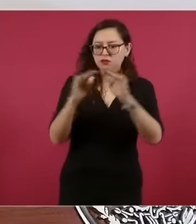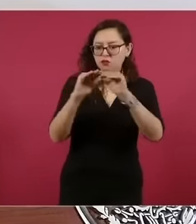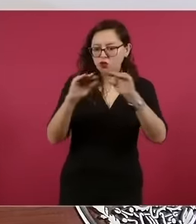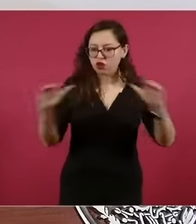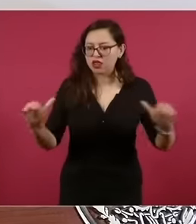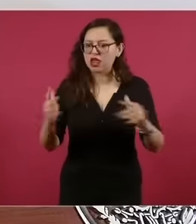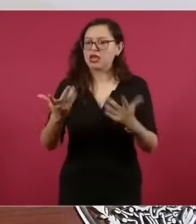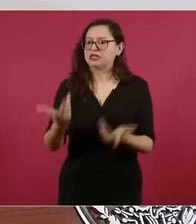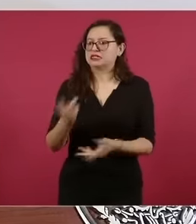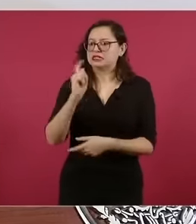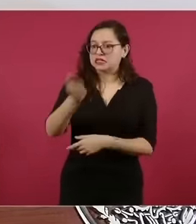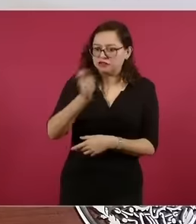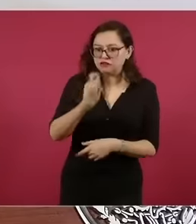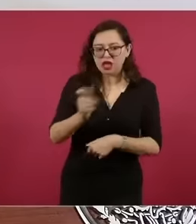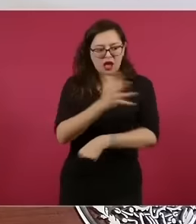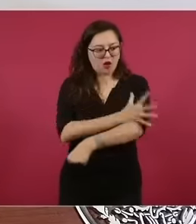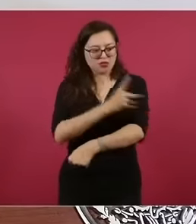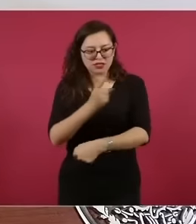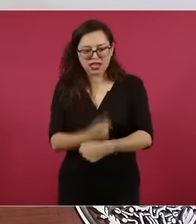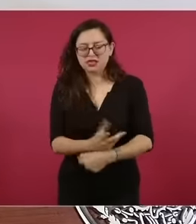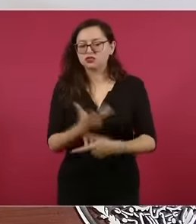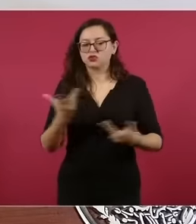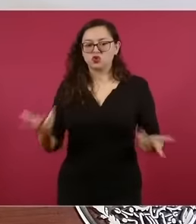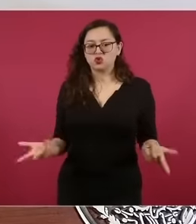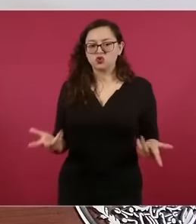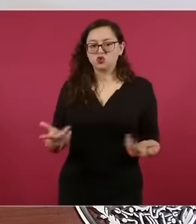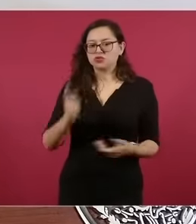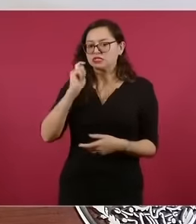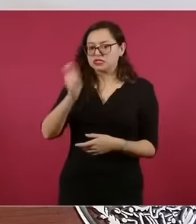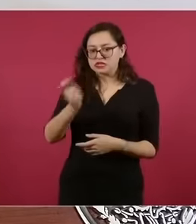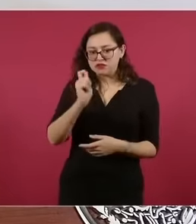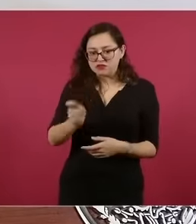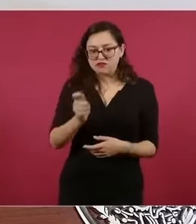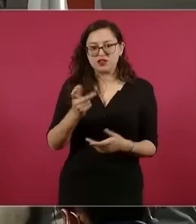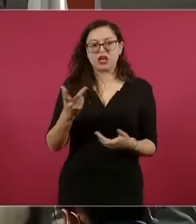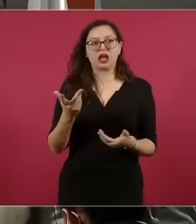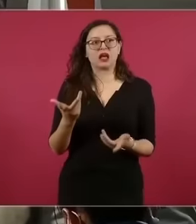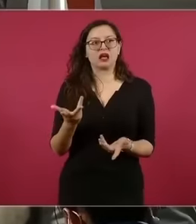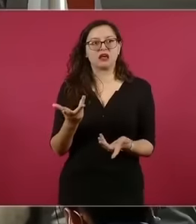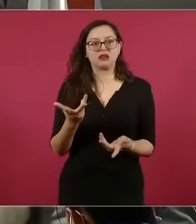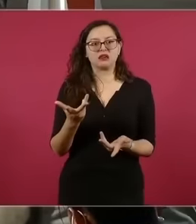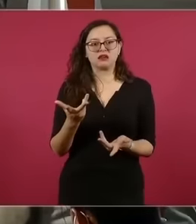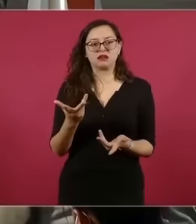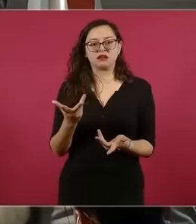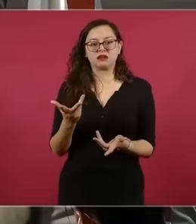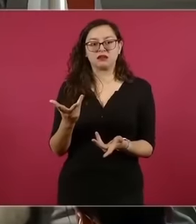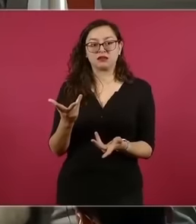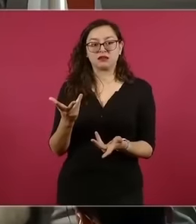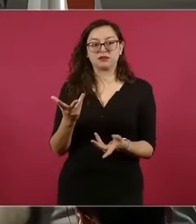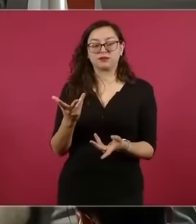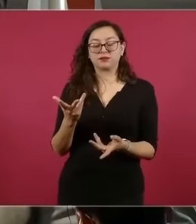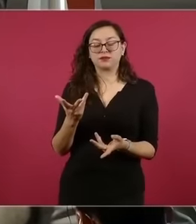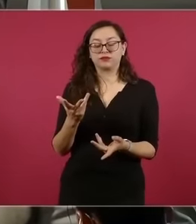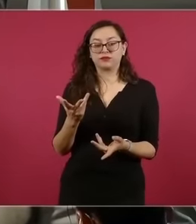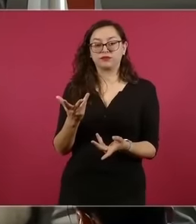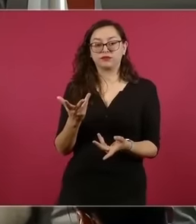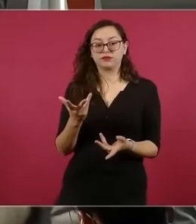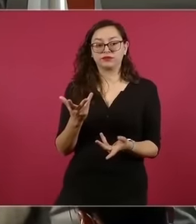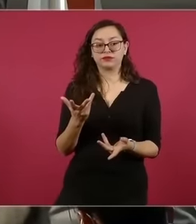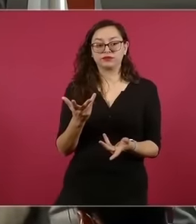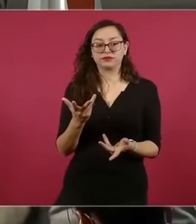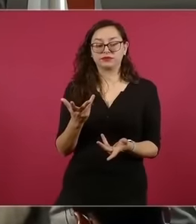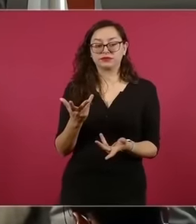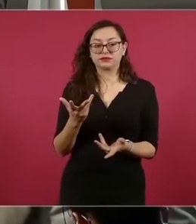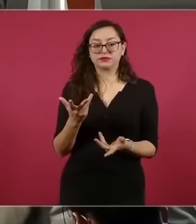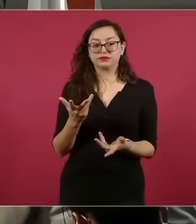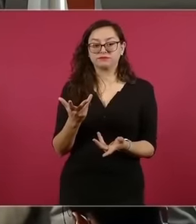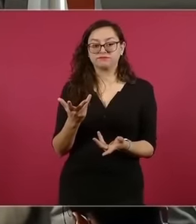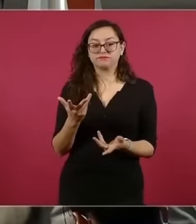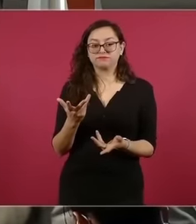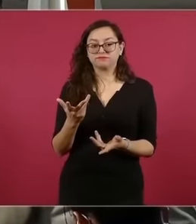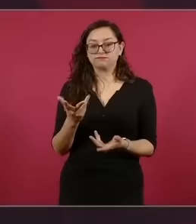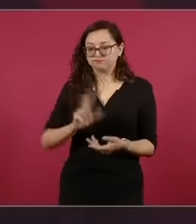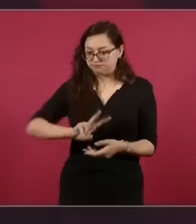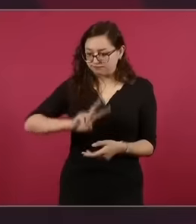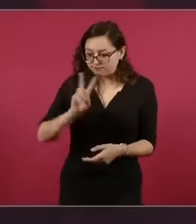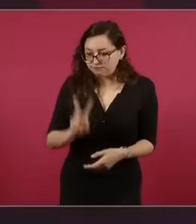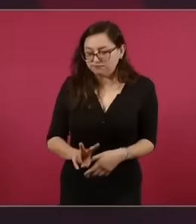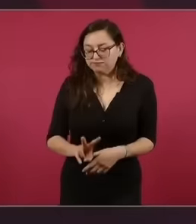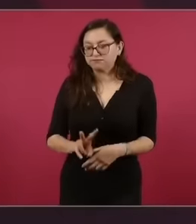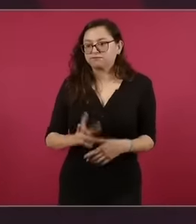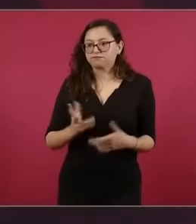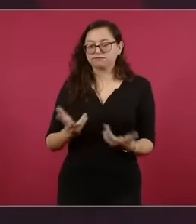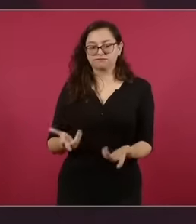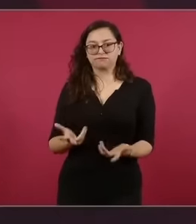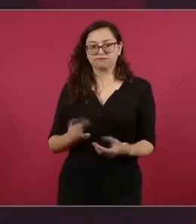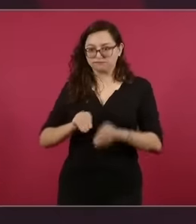honesty about the importance of the truth of